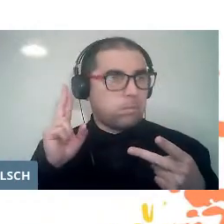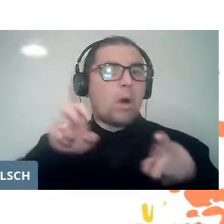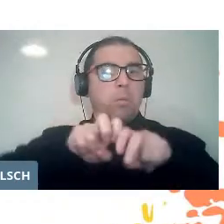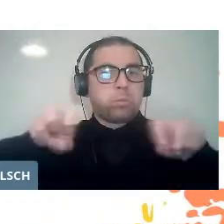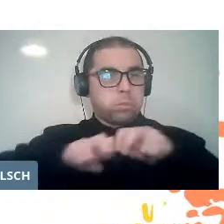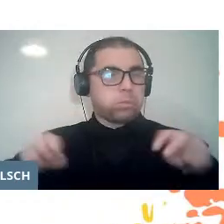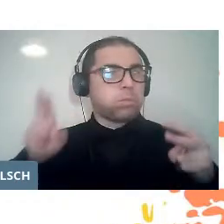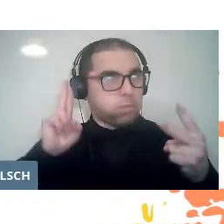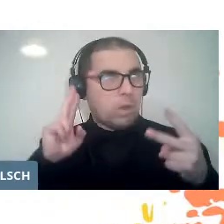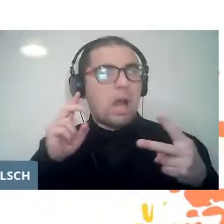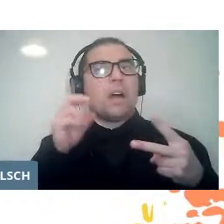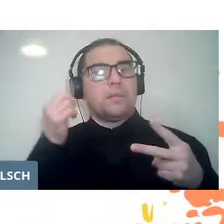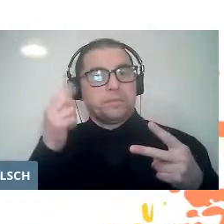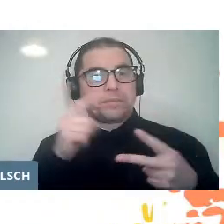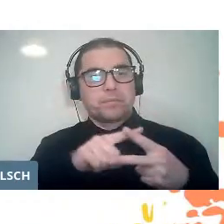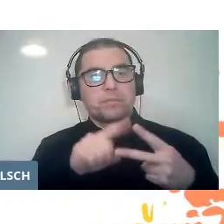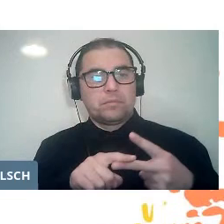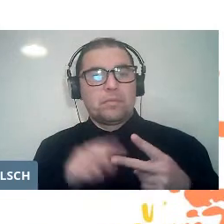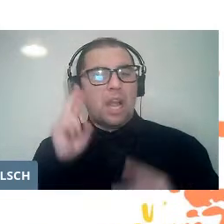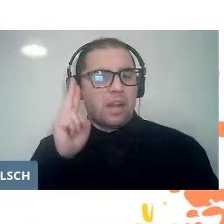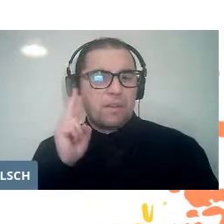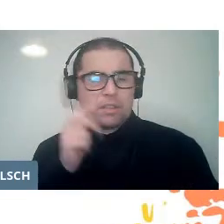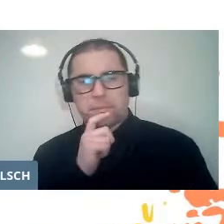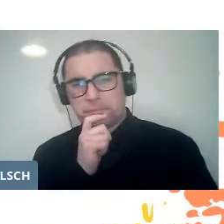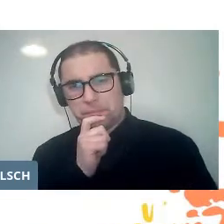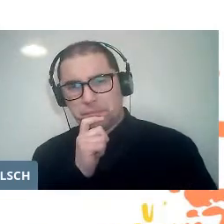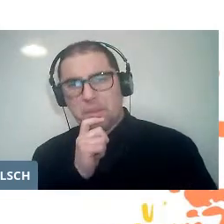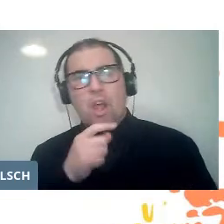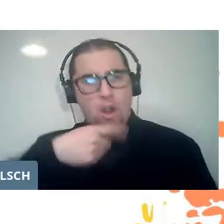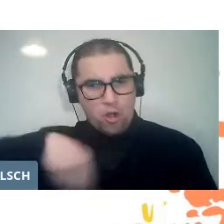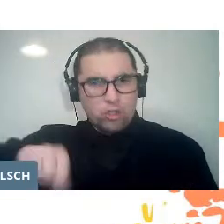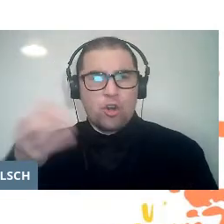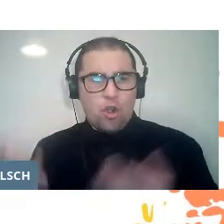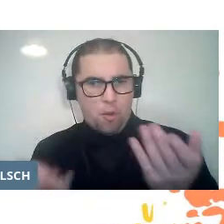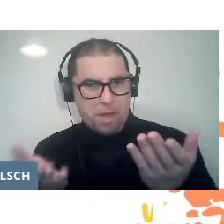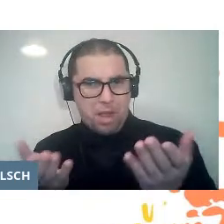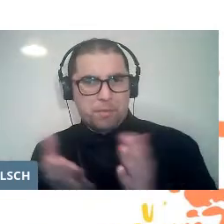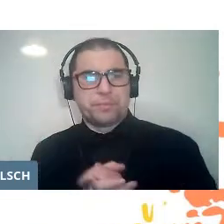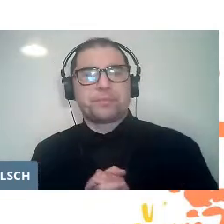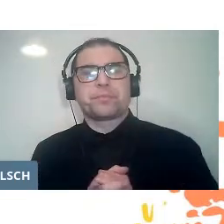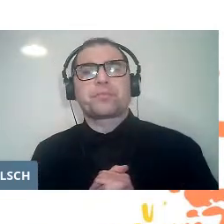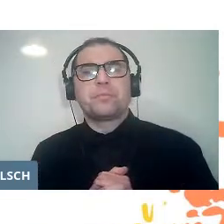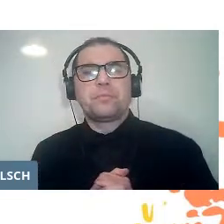By way of reflection, if we compare romanticism with classicism,